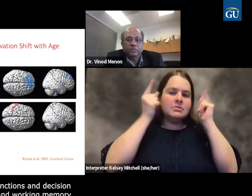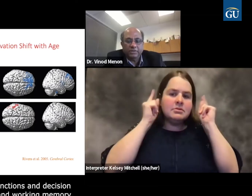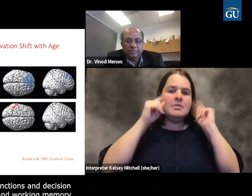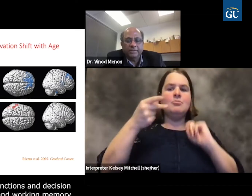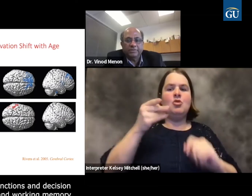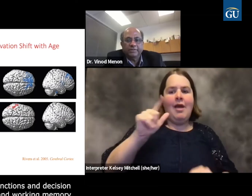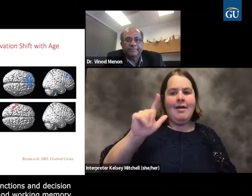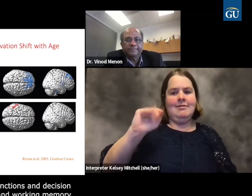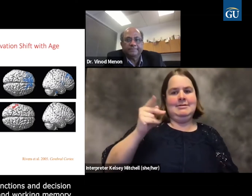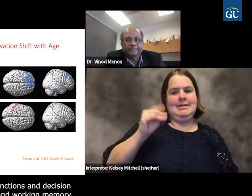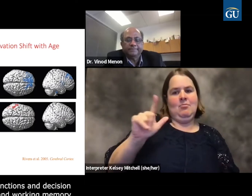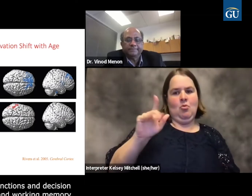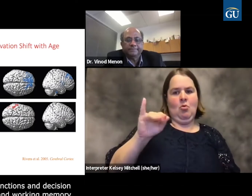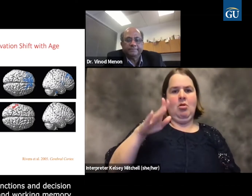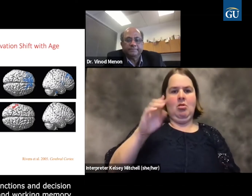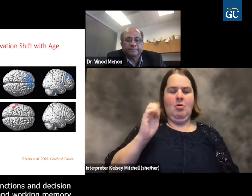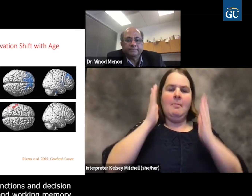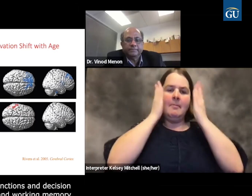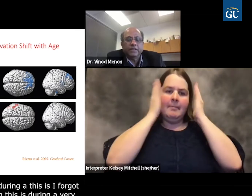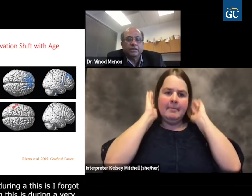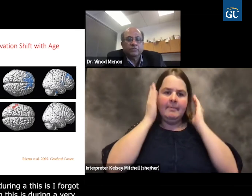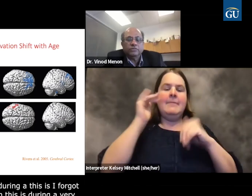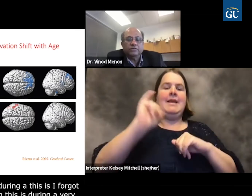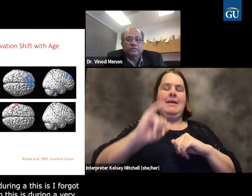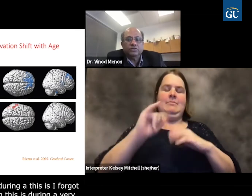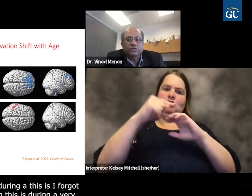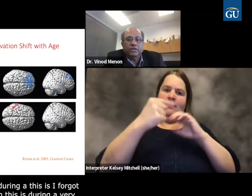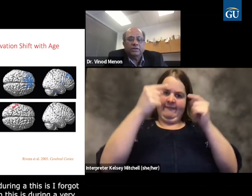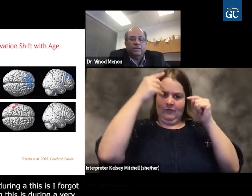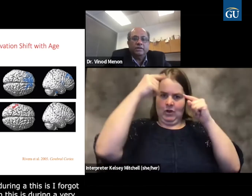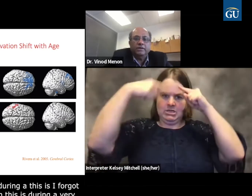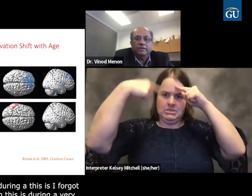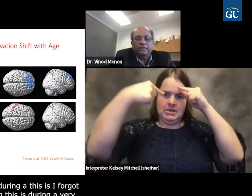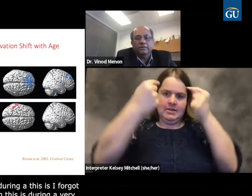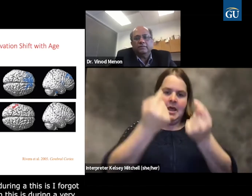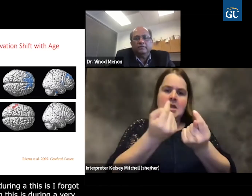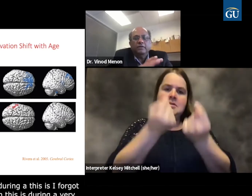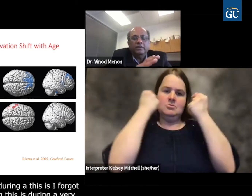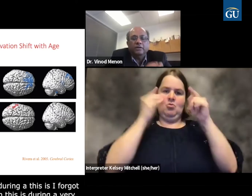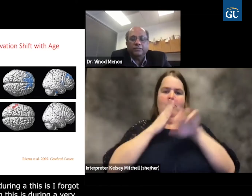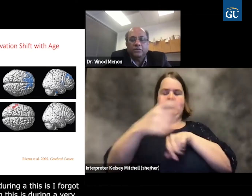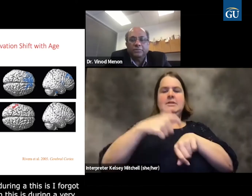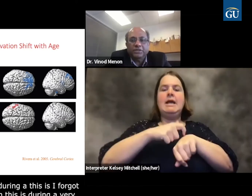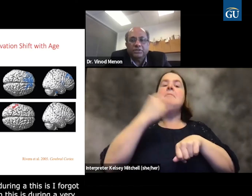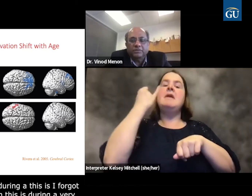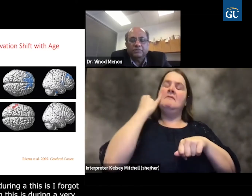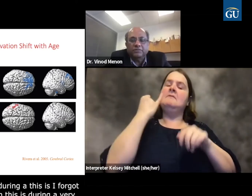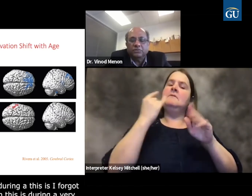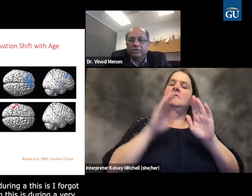decision making and working memory